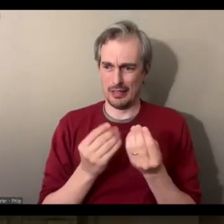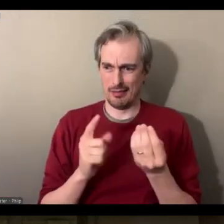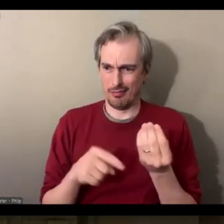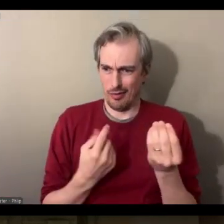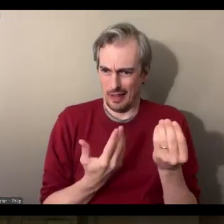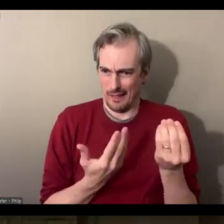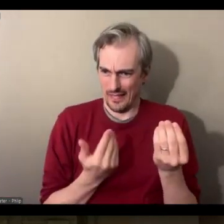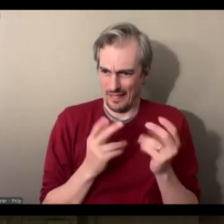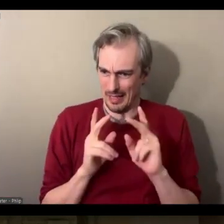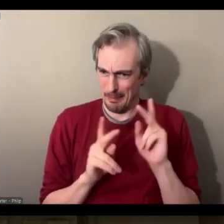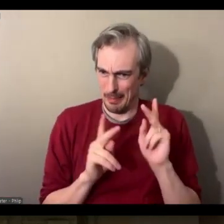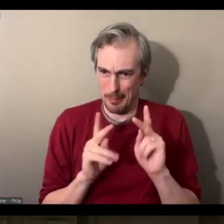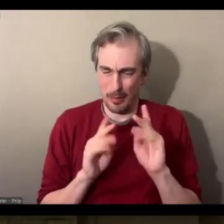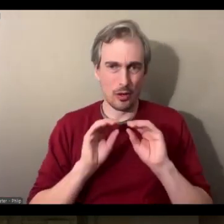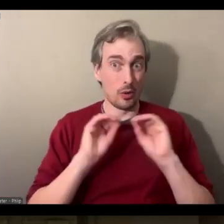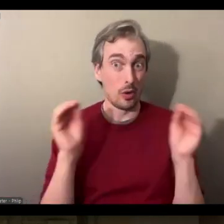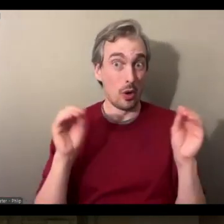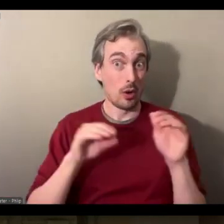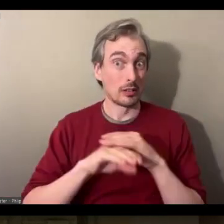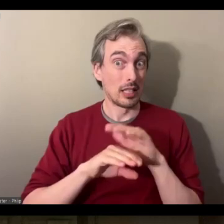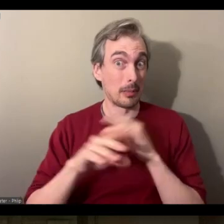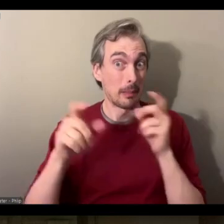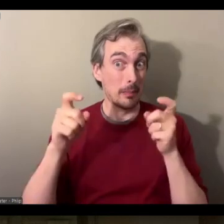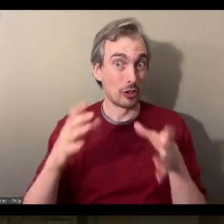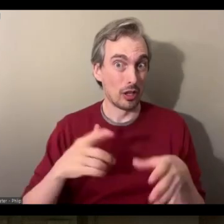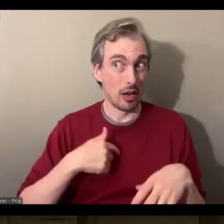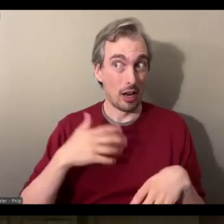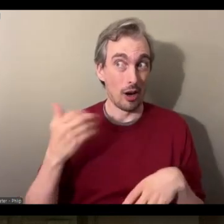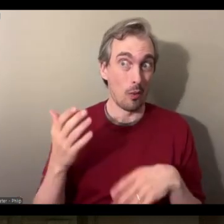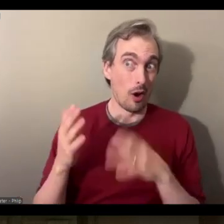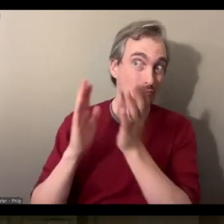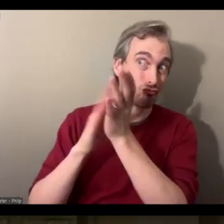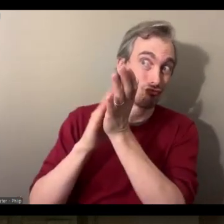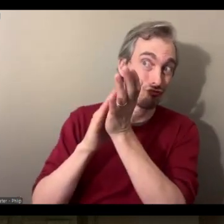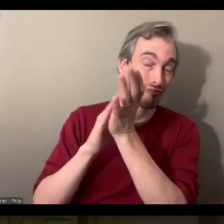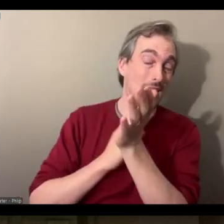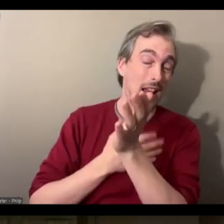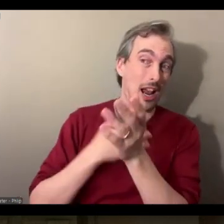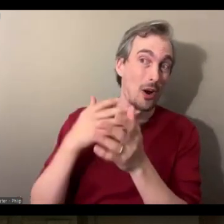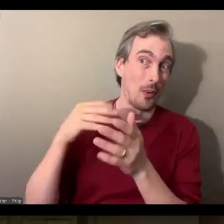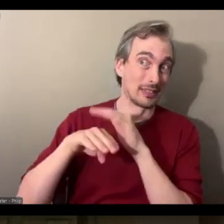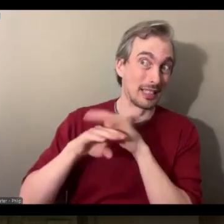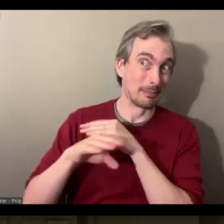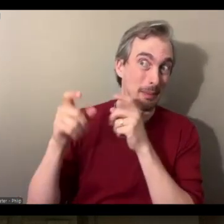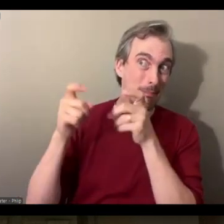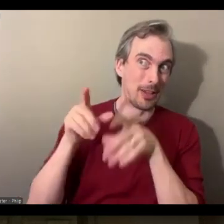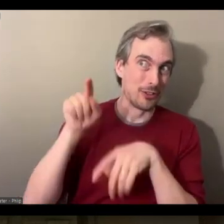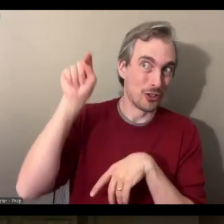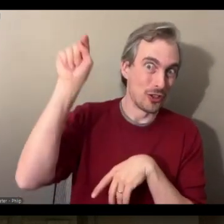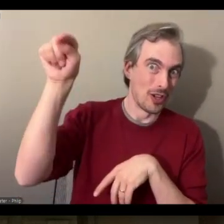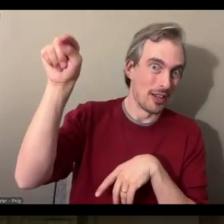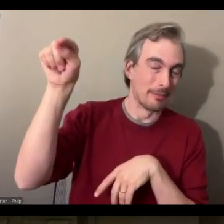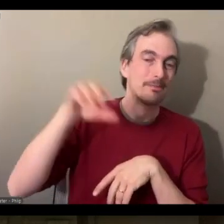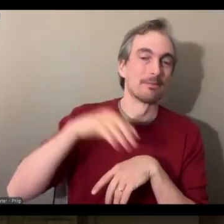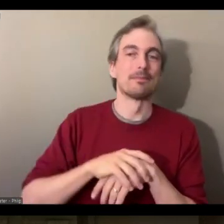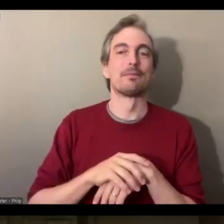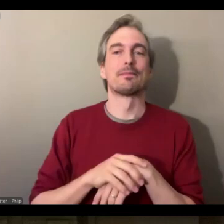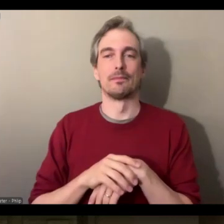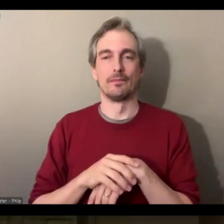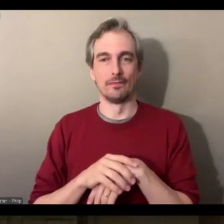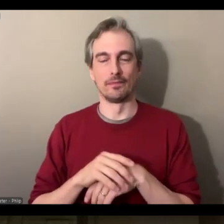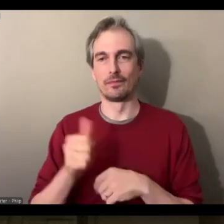to give a shoutout to our accessibility manager over here. Who has joined after we launched the